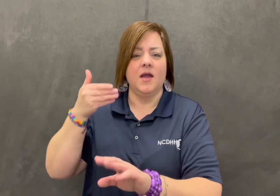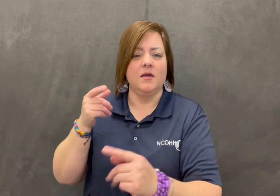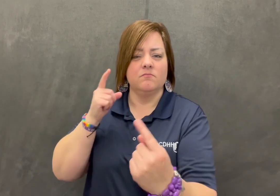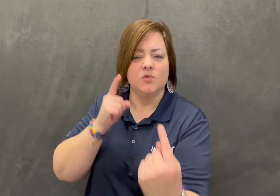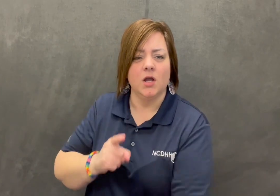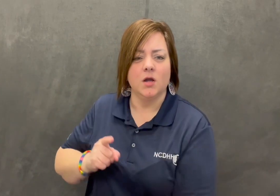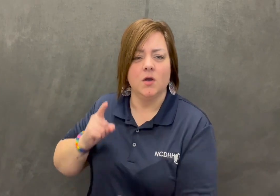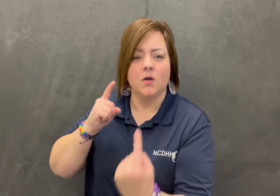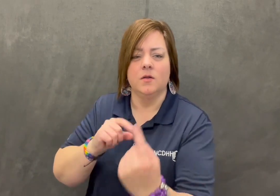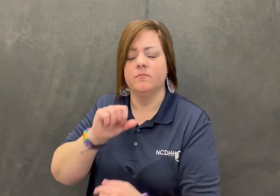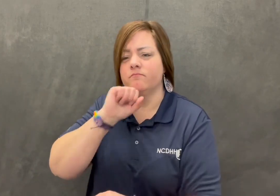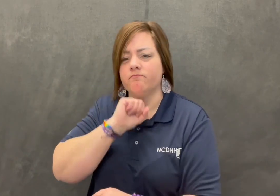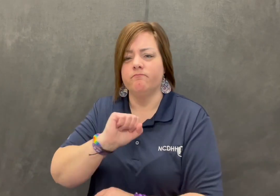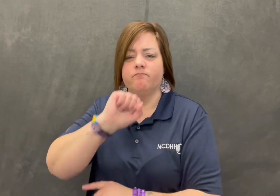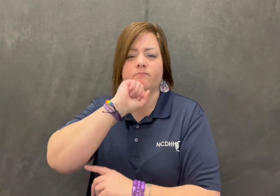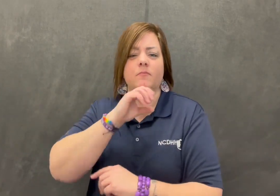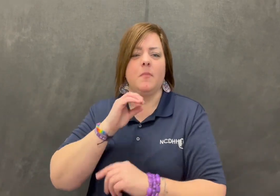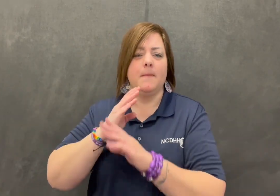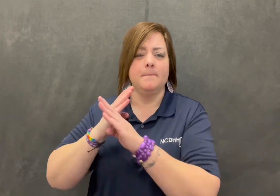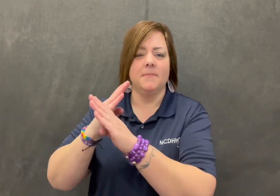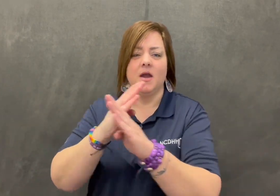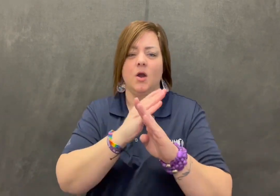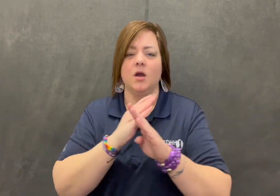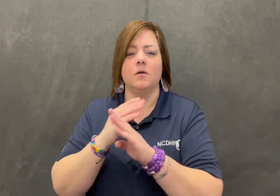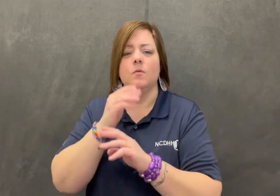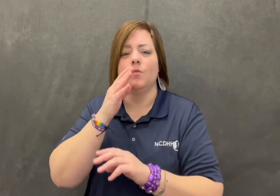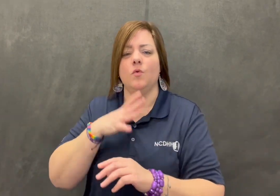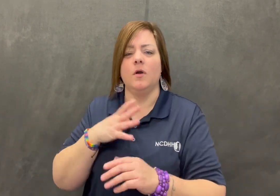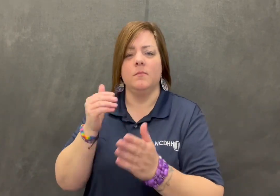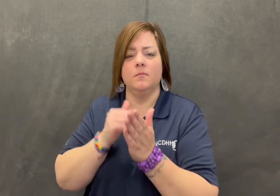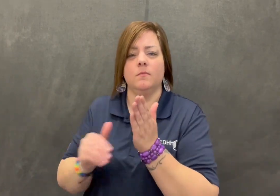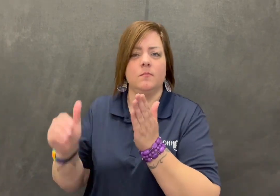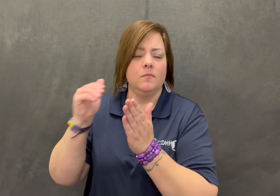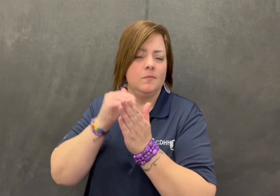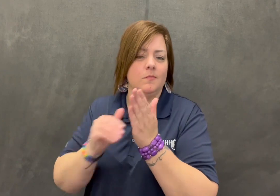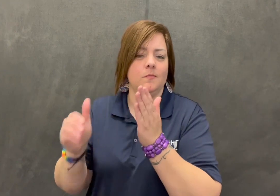to the past struggles and barriers women often faced